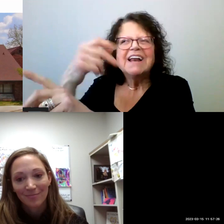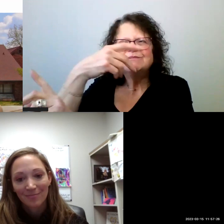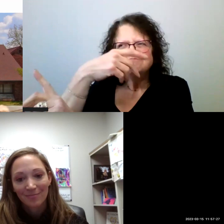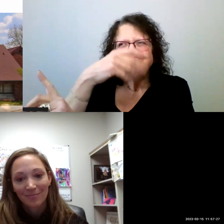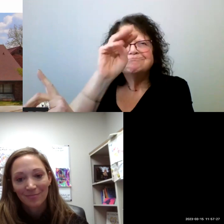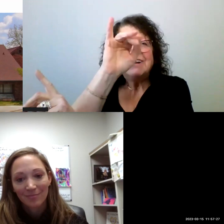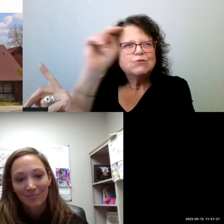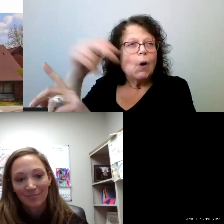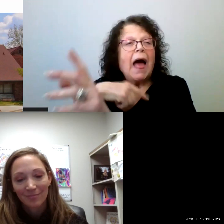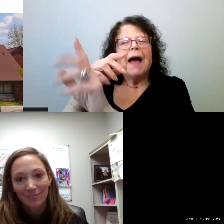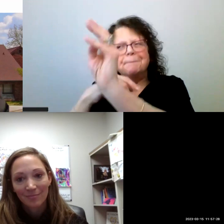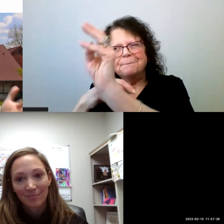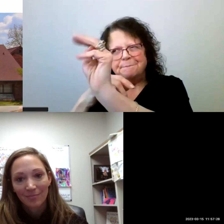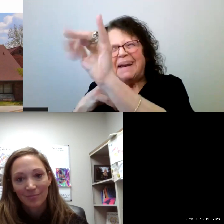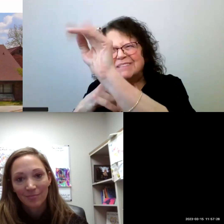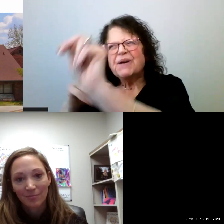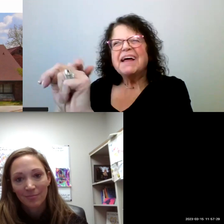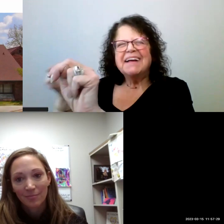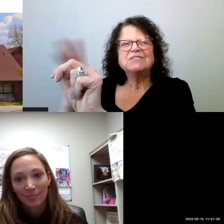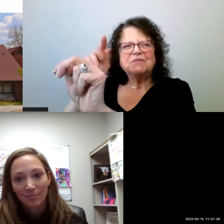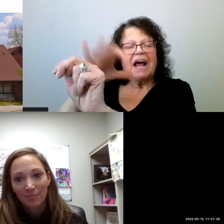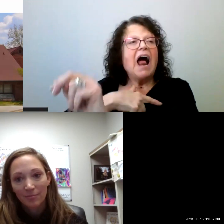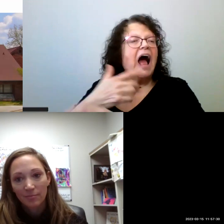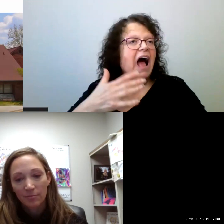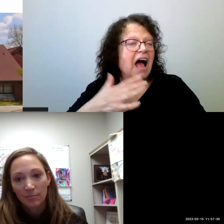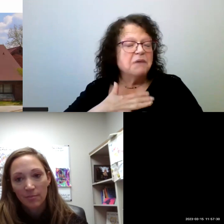could probably go to, you know, like Minnesota State Department